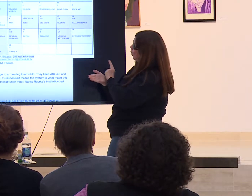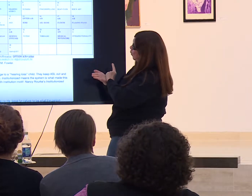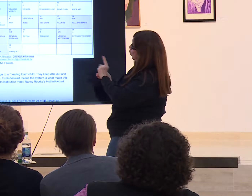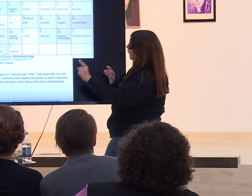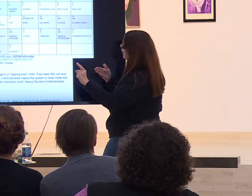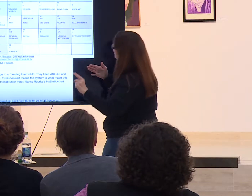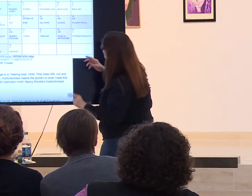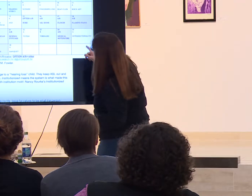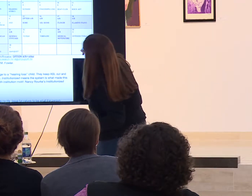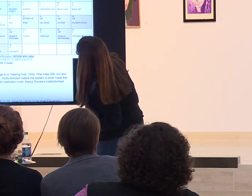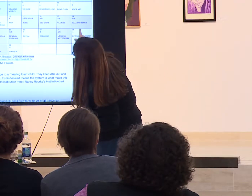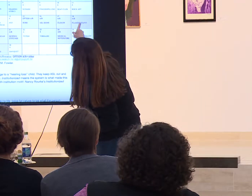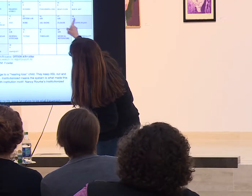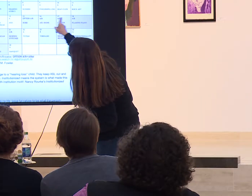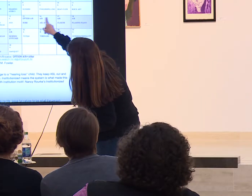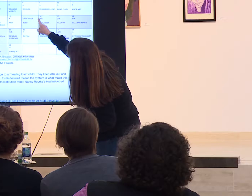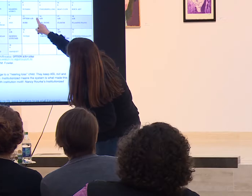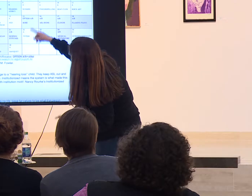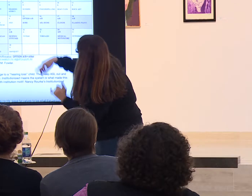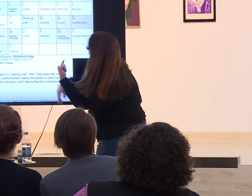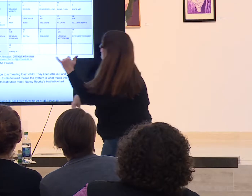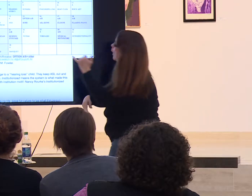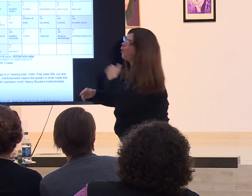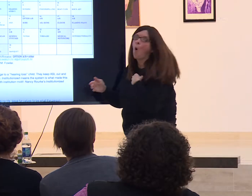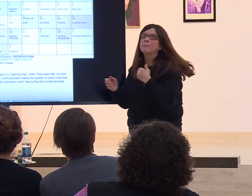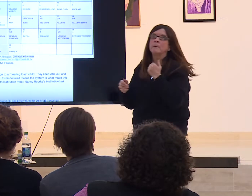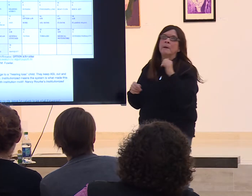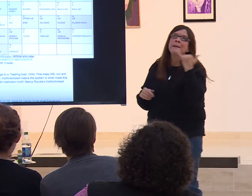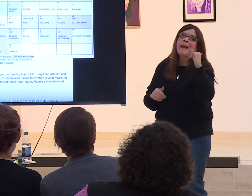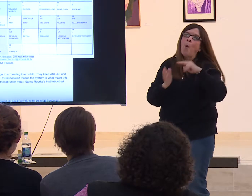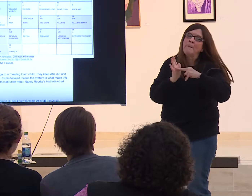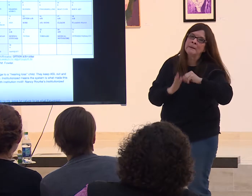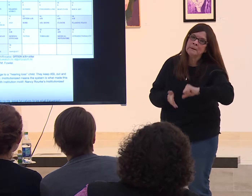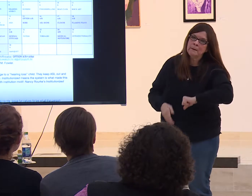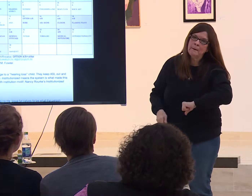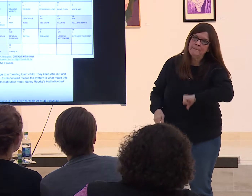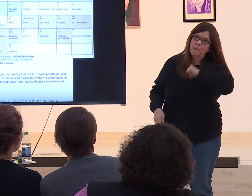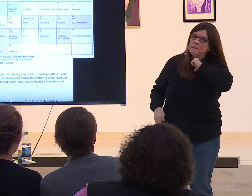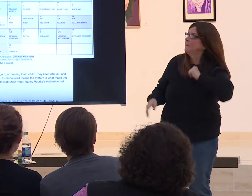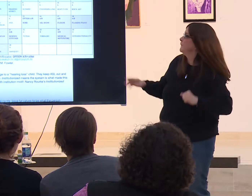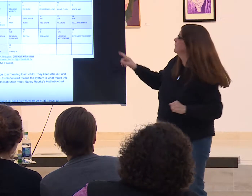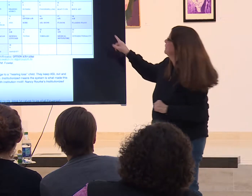You can see, the first week is all blue, the second week is all yellow,